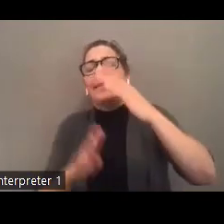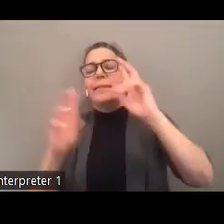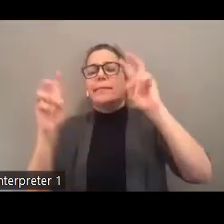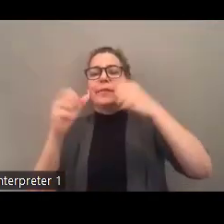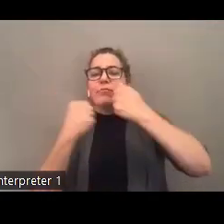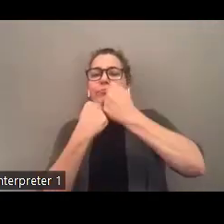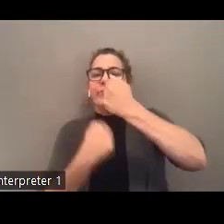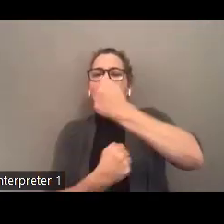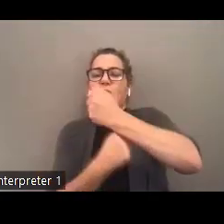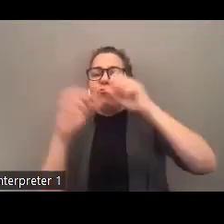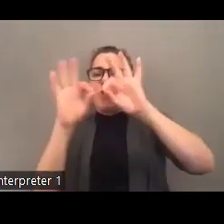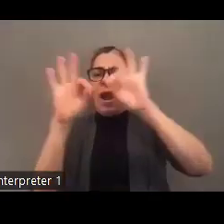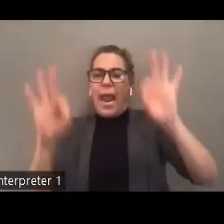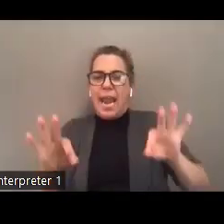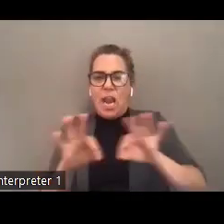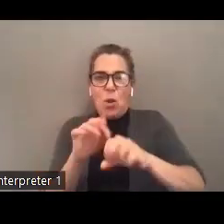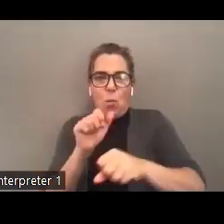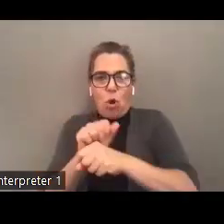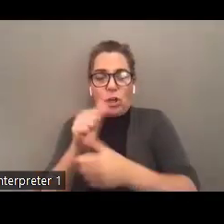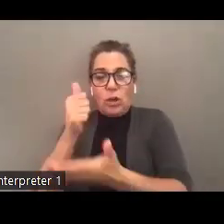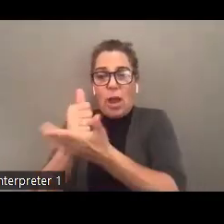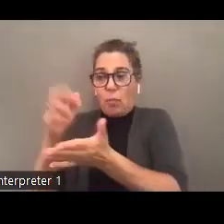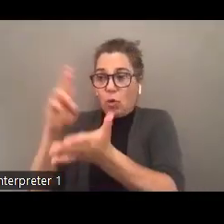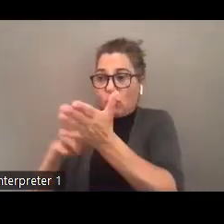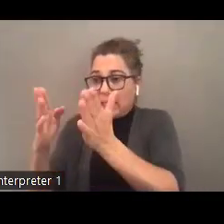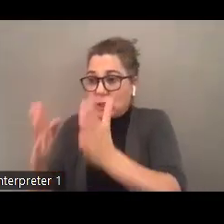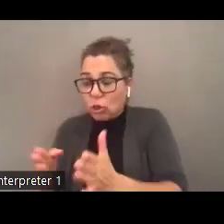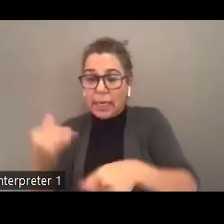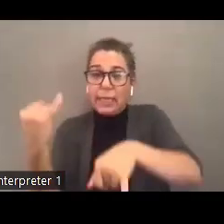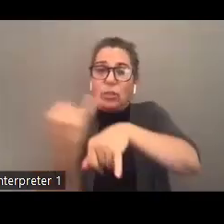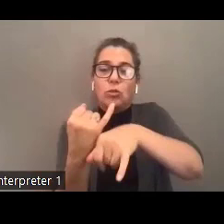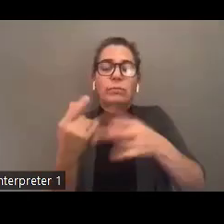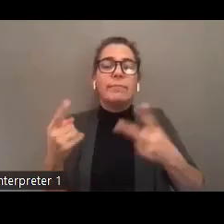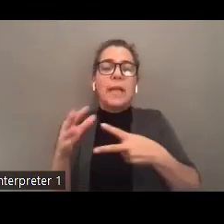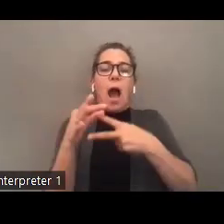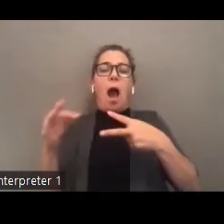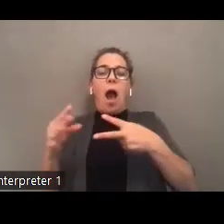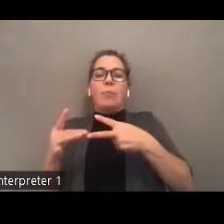to help researchers and institutions consider options for protecting privacy